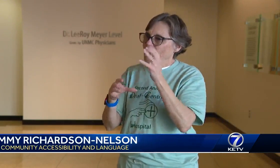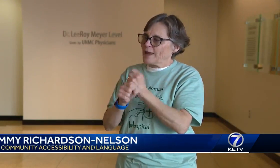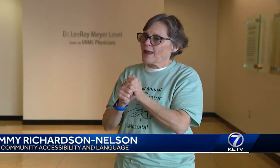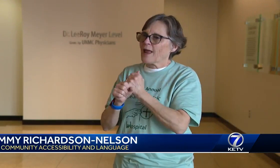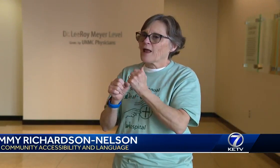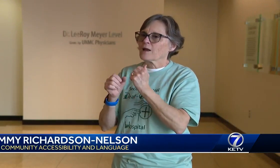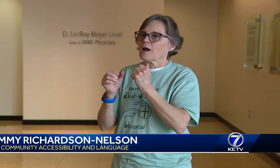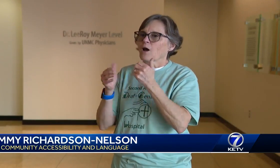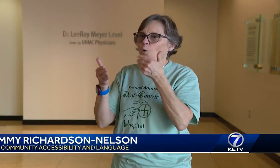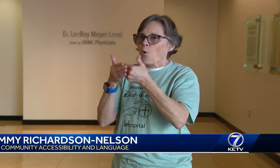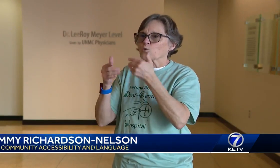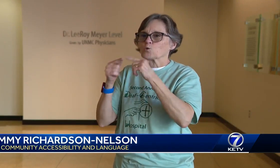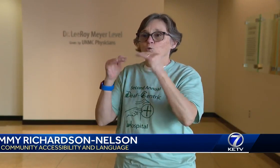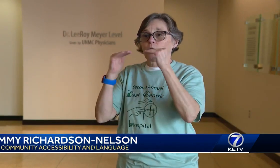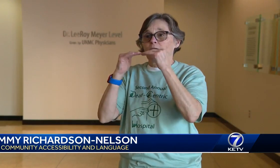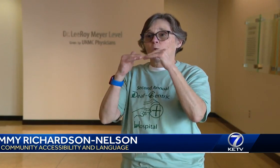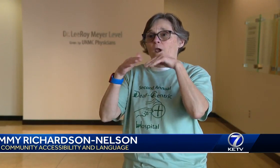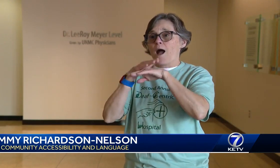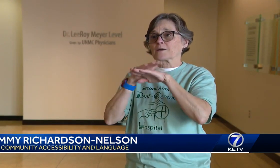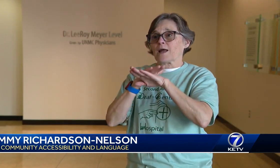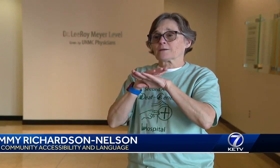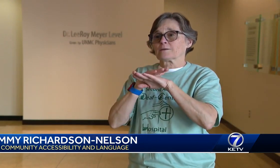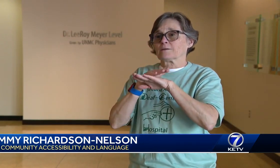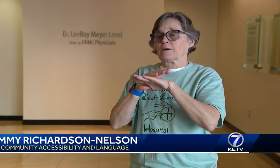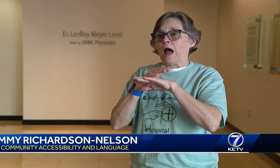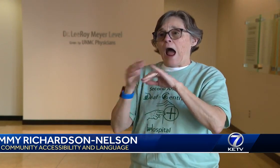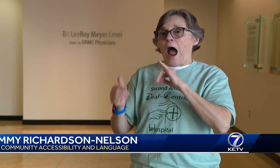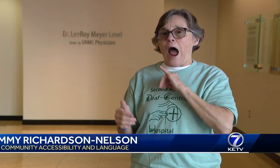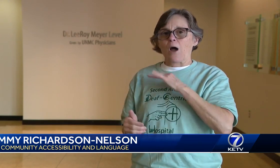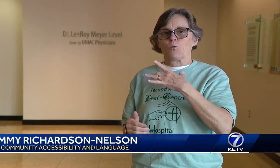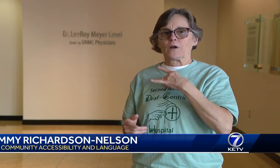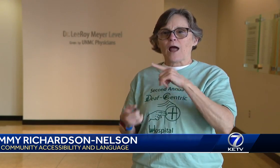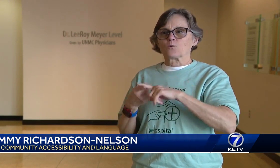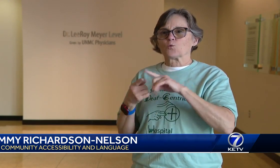EVERYONE INVOLVED. IT’S SOMETHING EVENT ORGANIZERS ARE WORKING TO CHANGE.